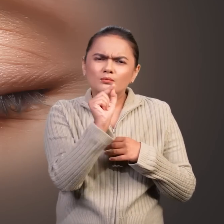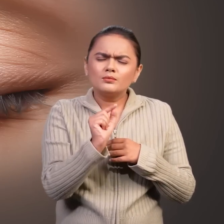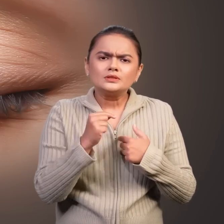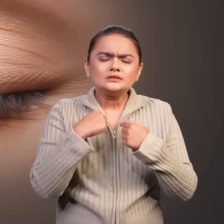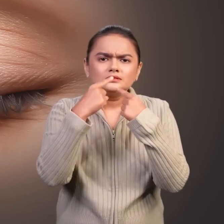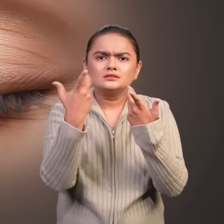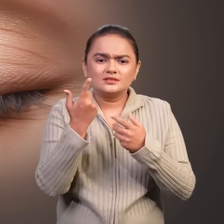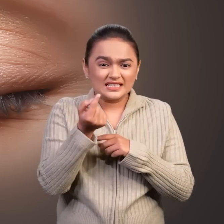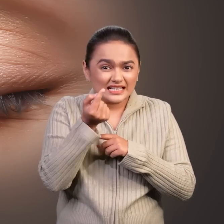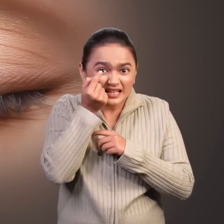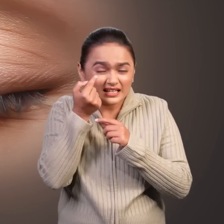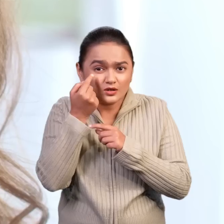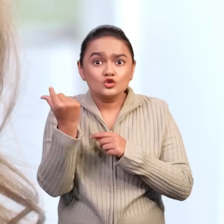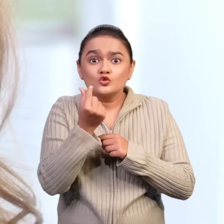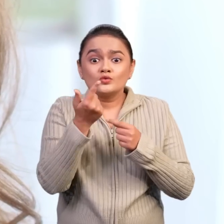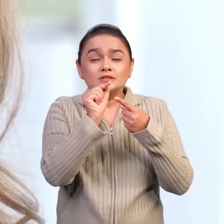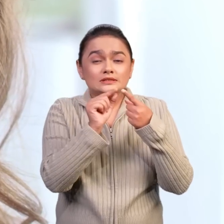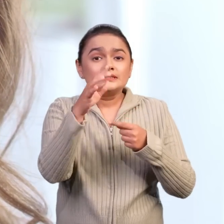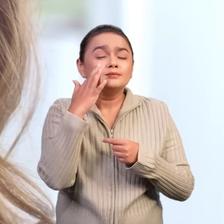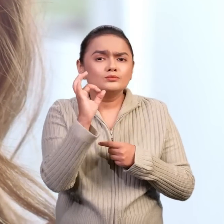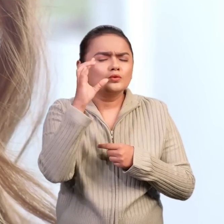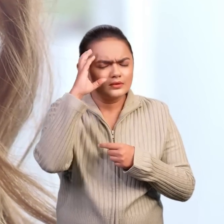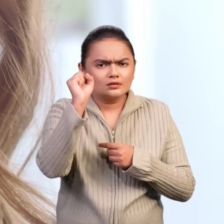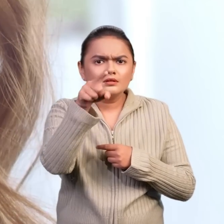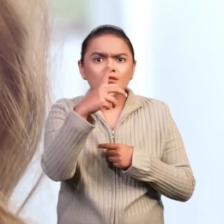for basically contact lens use is that you need to have it